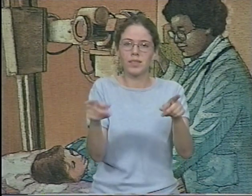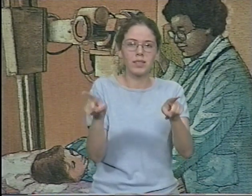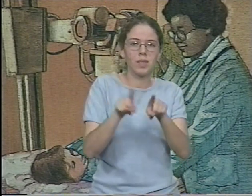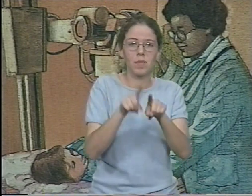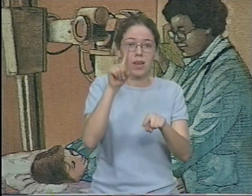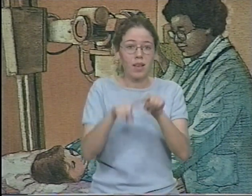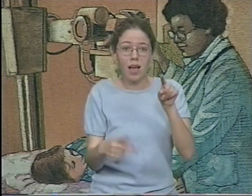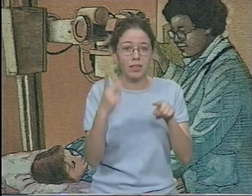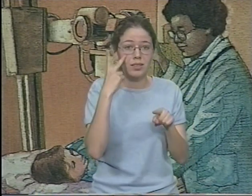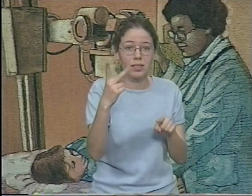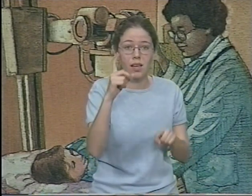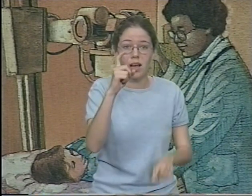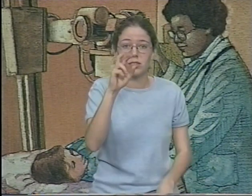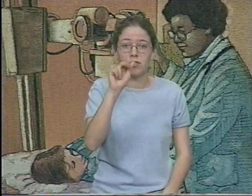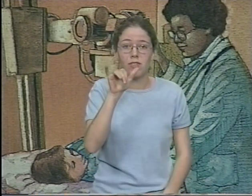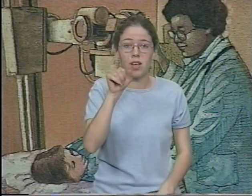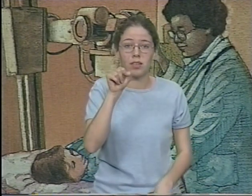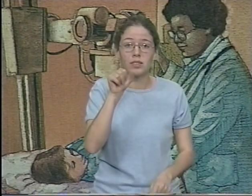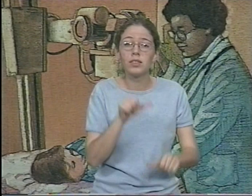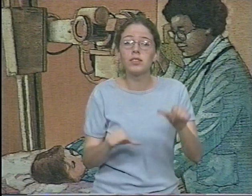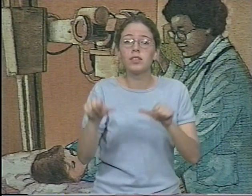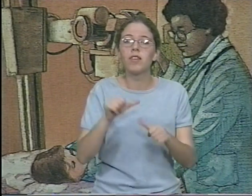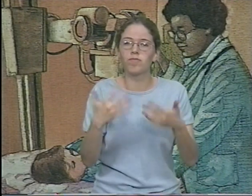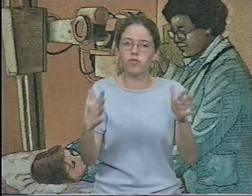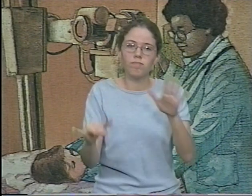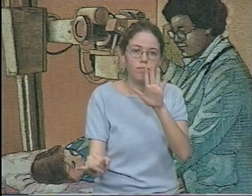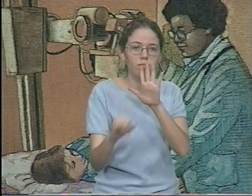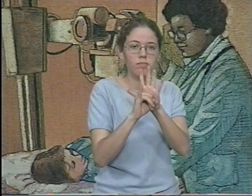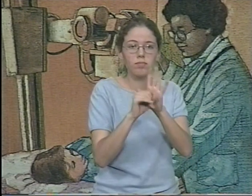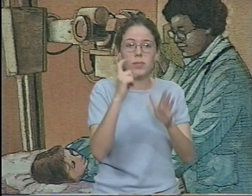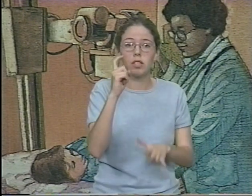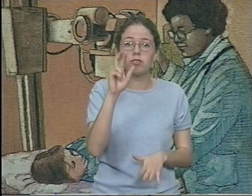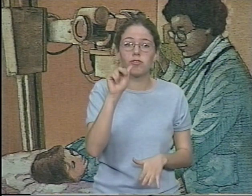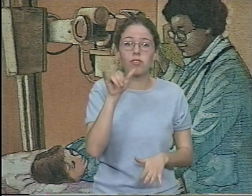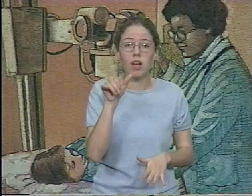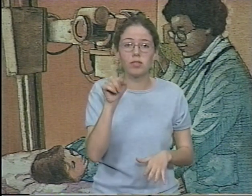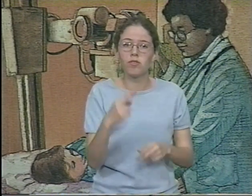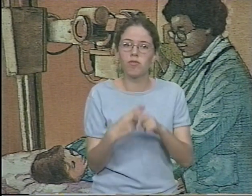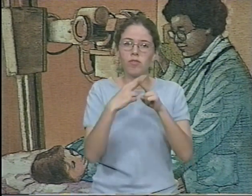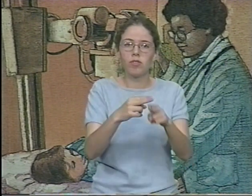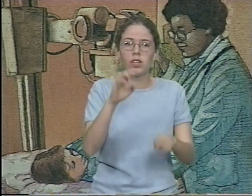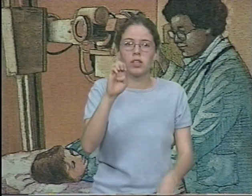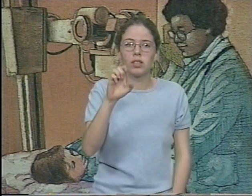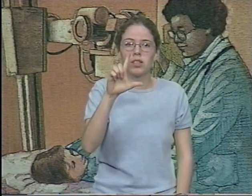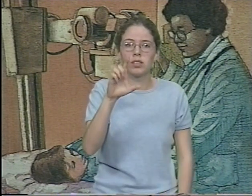both produce the same invisible rays. Scientists have identified them as